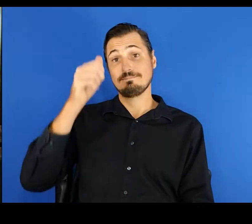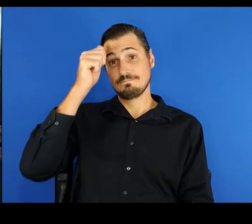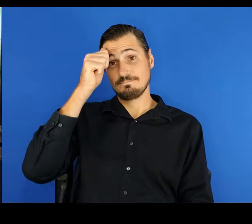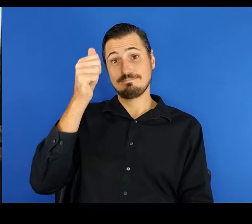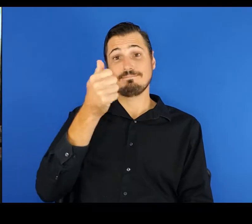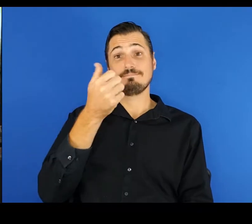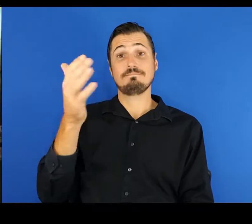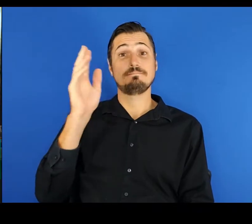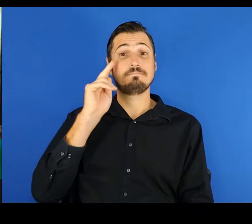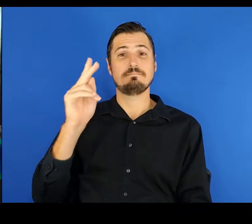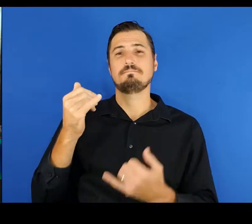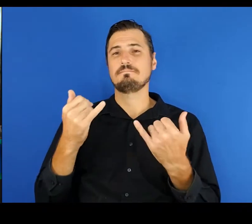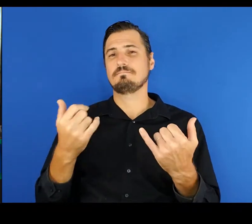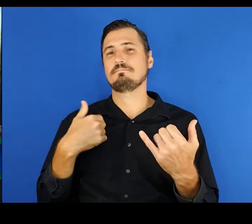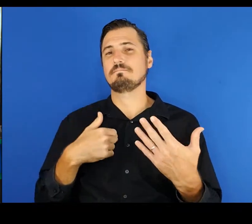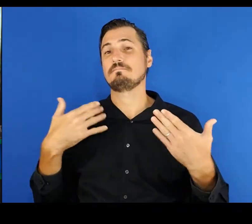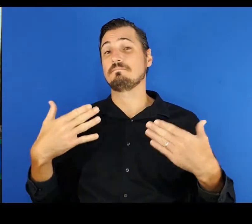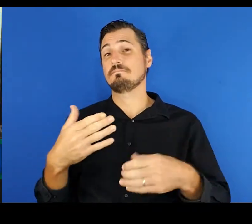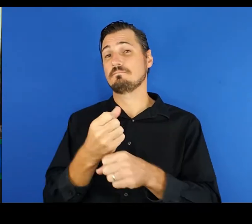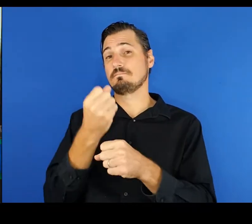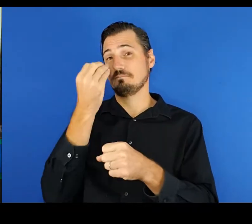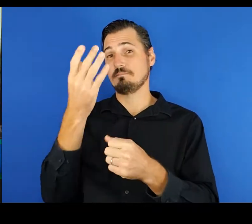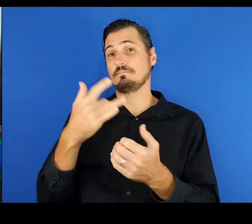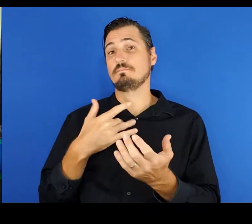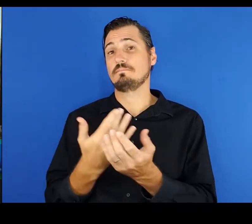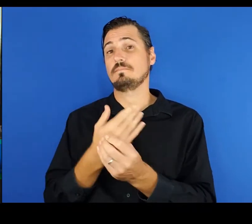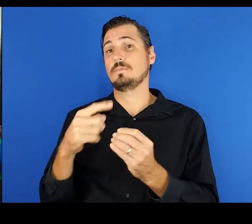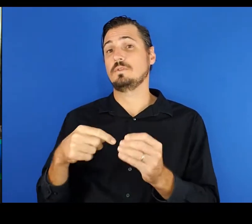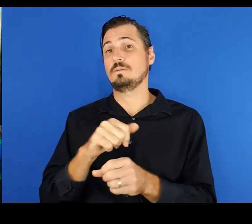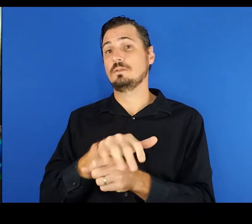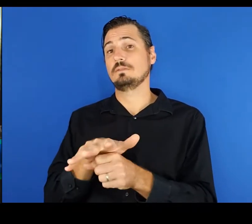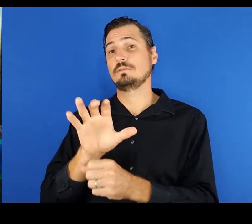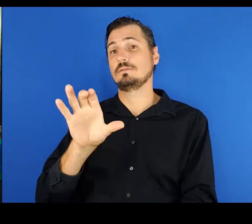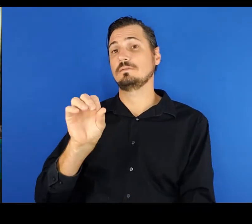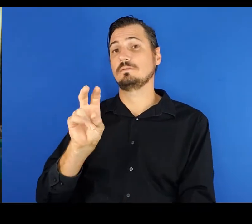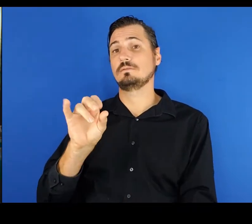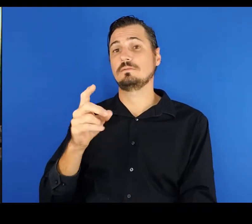Aloha Kaua‘i. Here is our COVID-19 briefing from Team Kaua‘i for Thursday, May 6